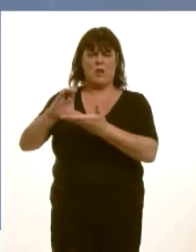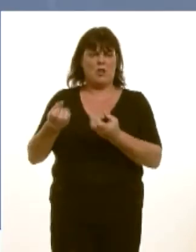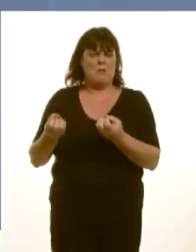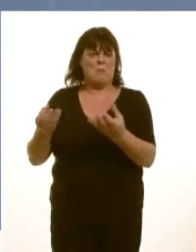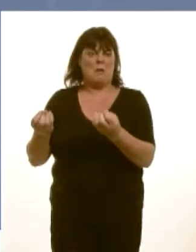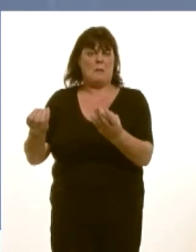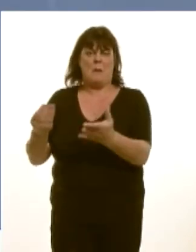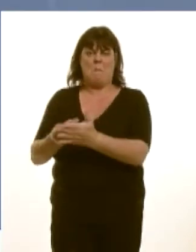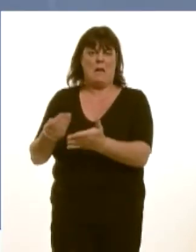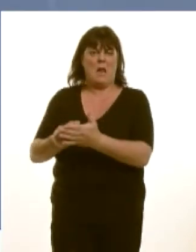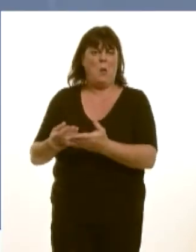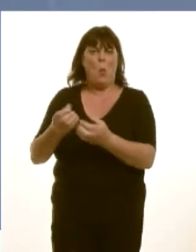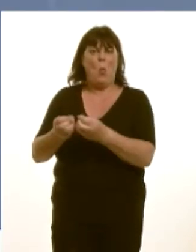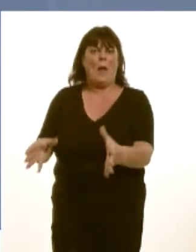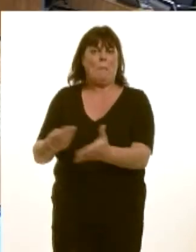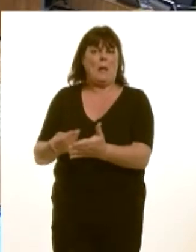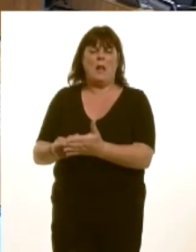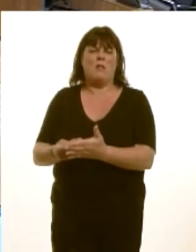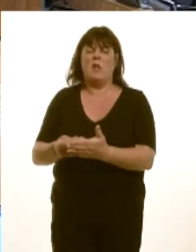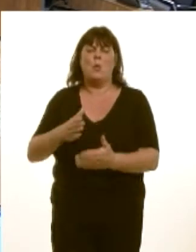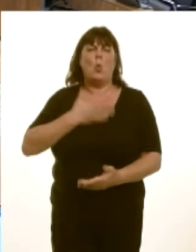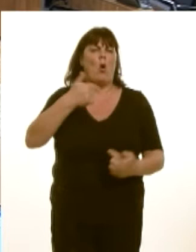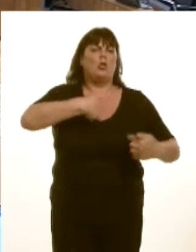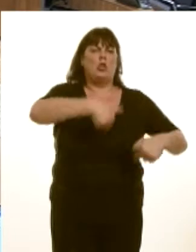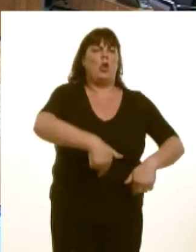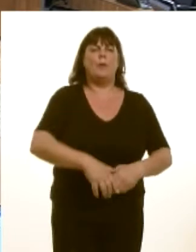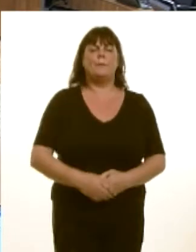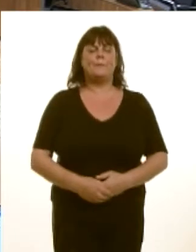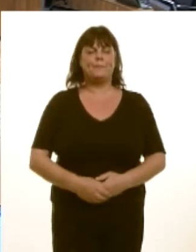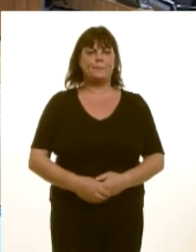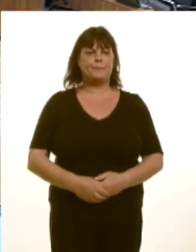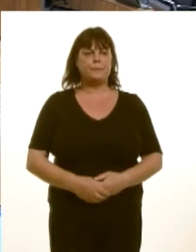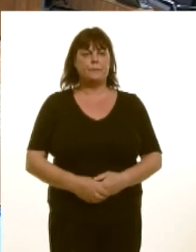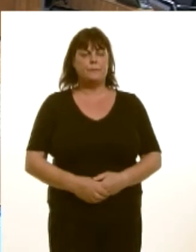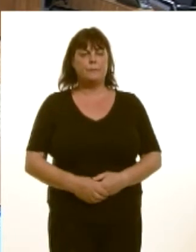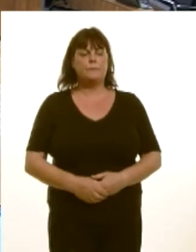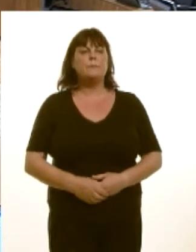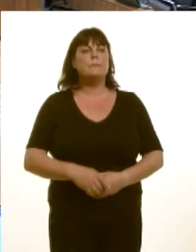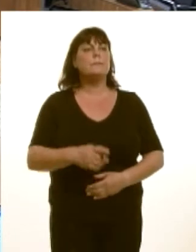Joyce Watson: First Minister, yesterday I met with the chair of Hywel Dda Local Health